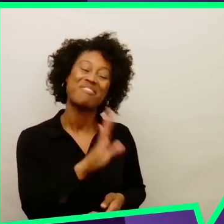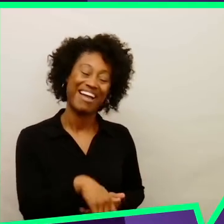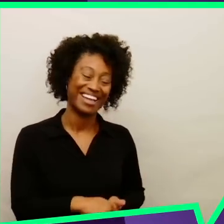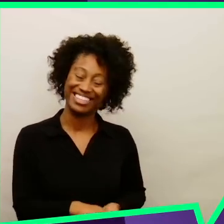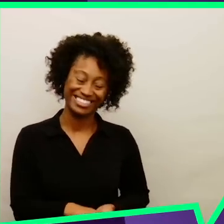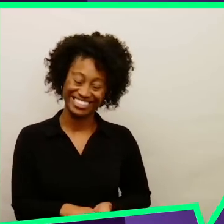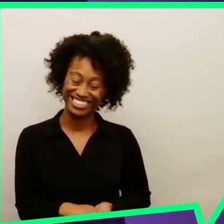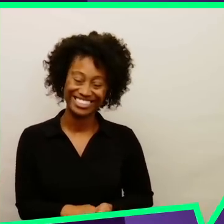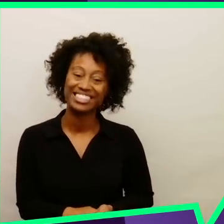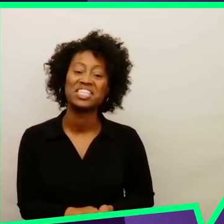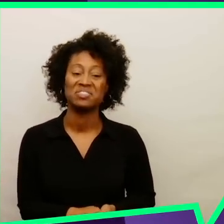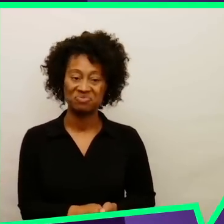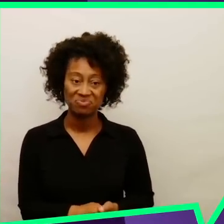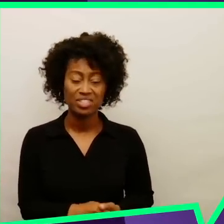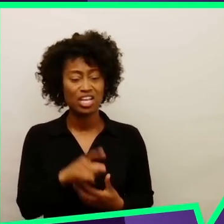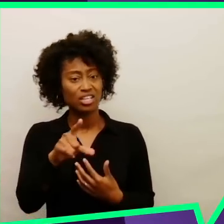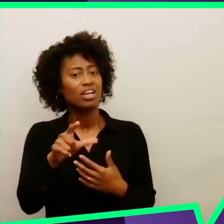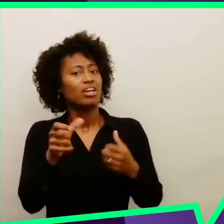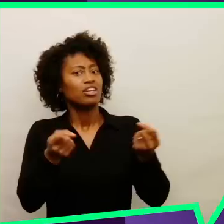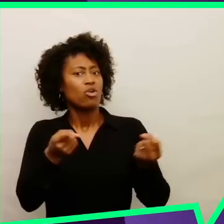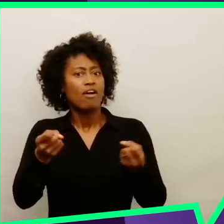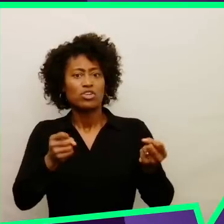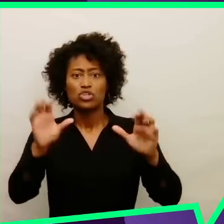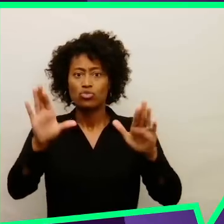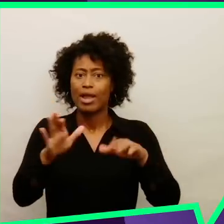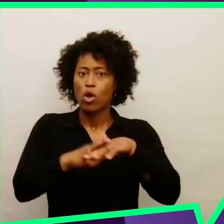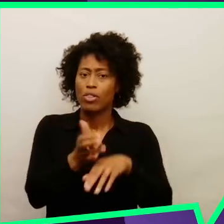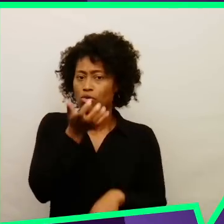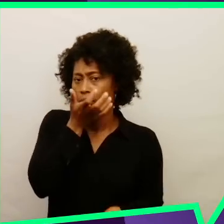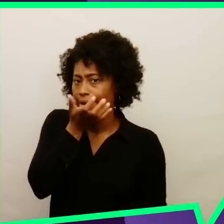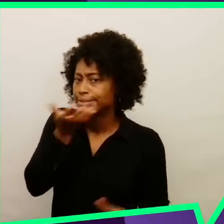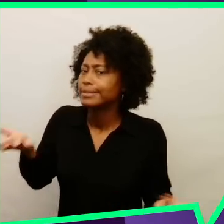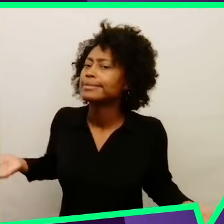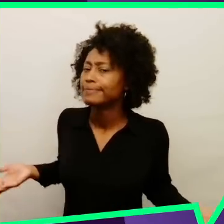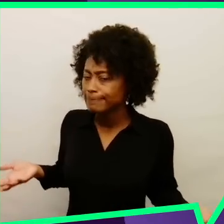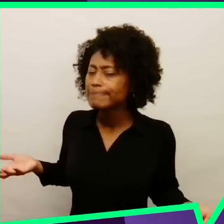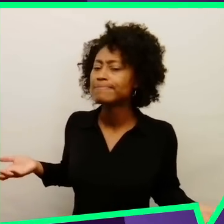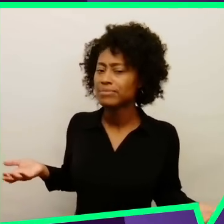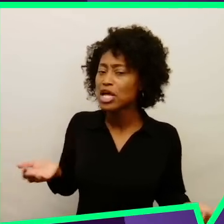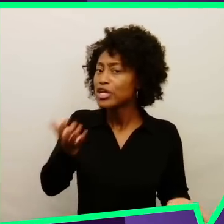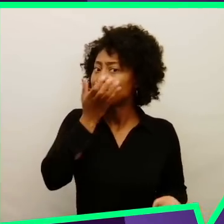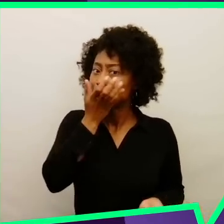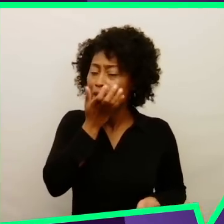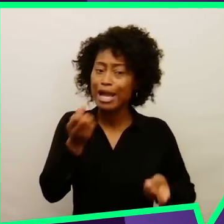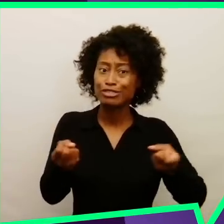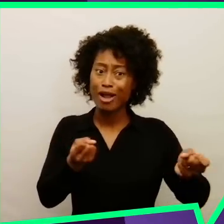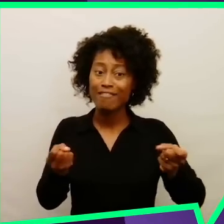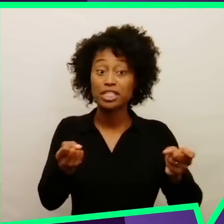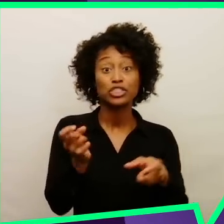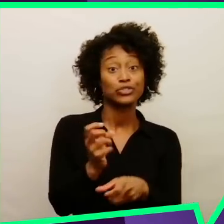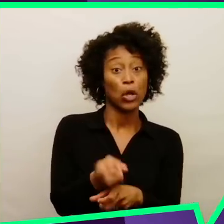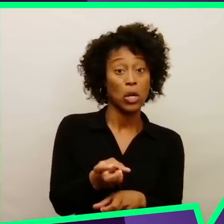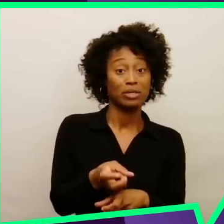And by the way, you're driving really well on that grass, OK? Let's just be clear. That's difficult to do. Yeah.